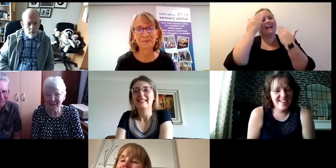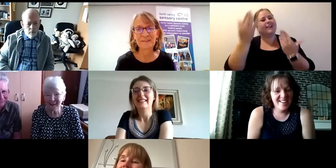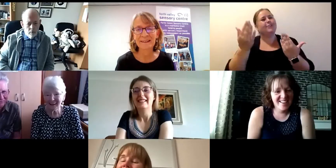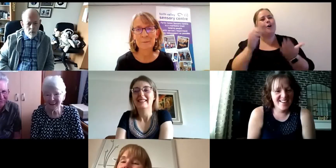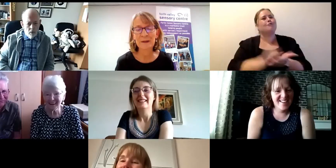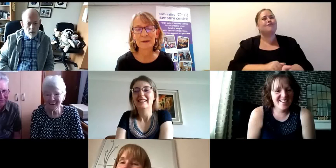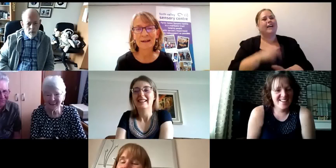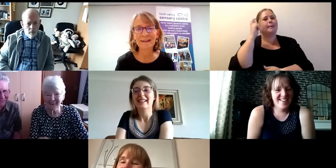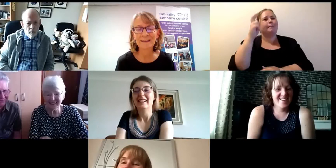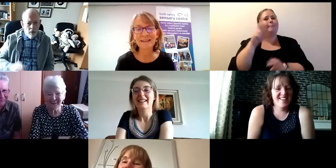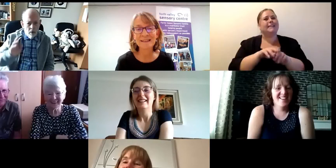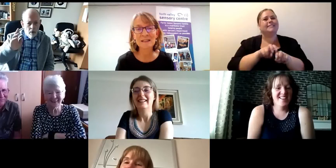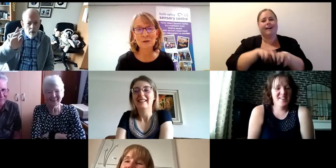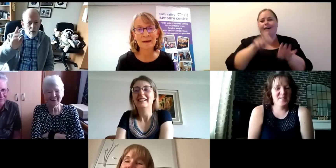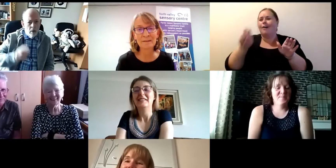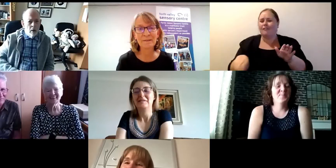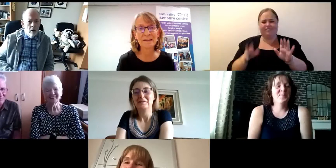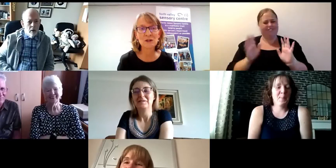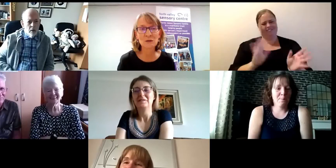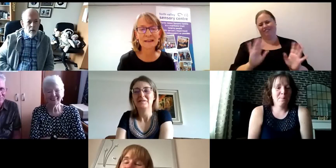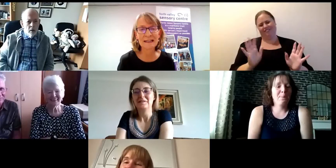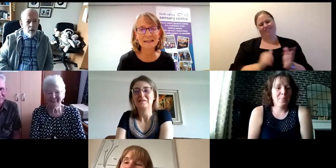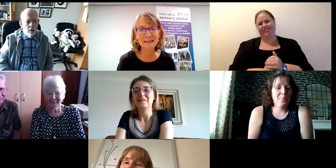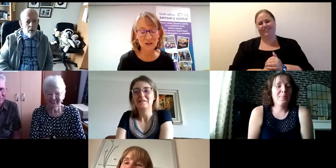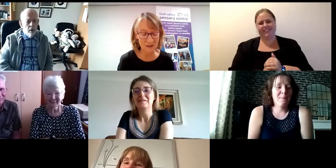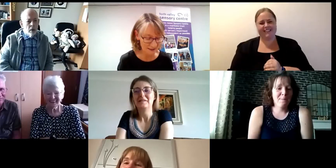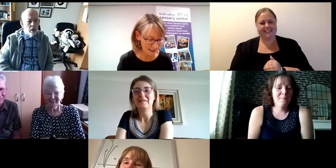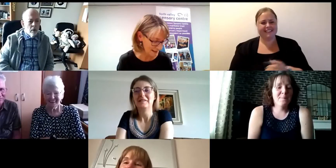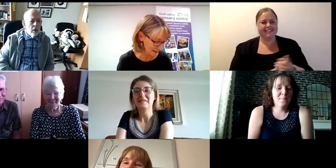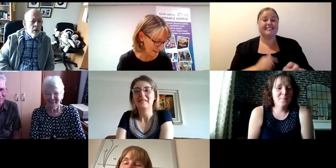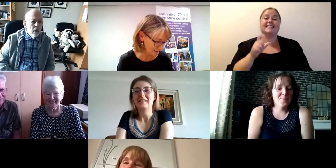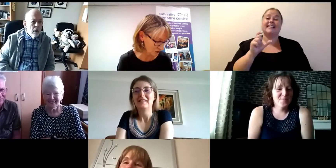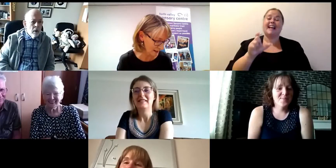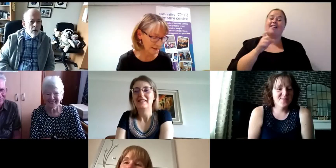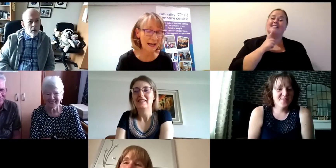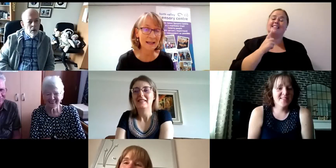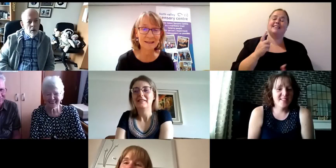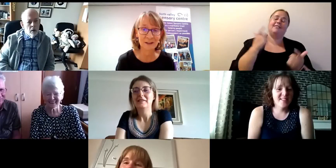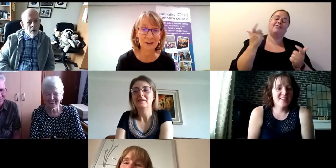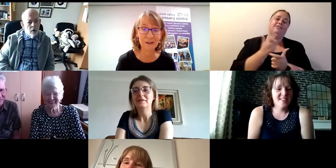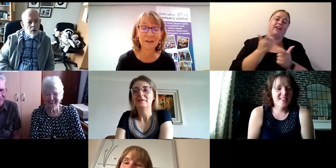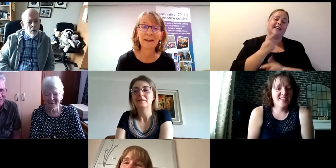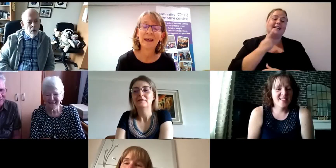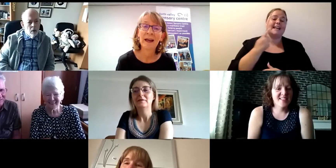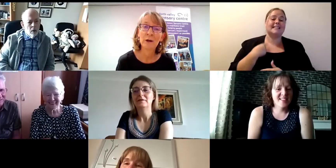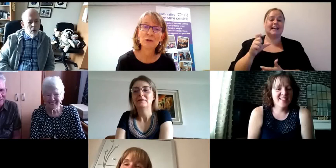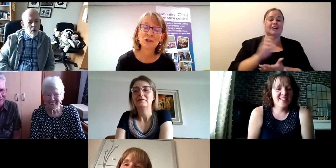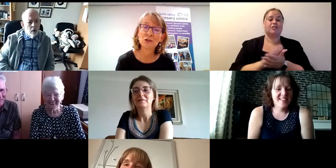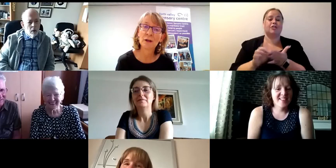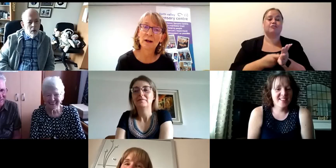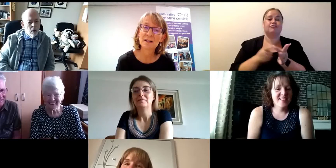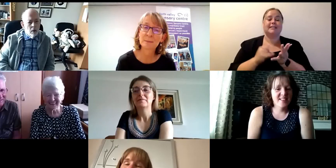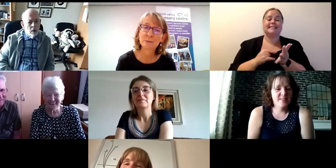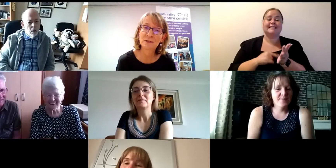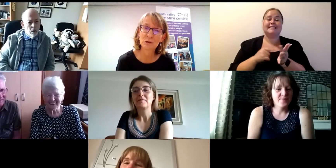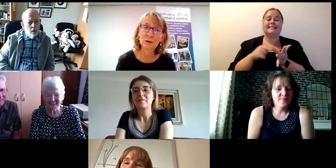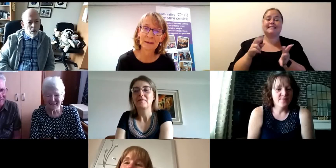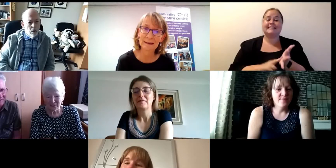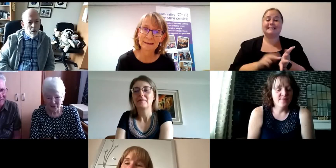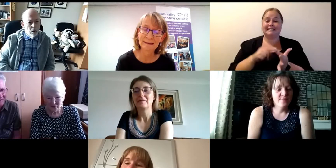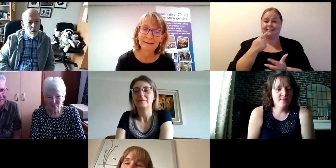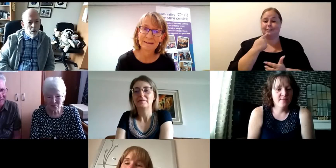Christine told me a funny story yesterday, a child asked her